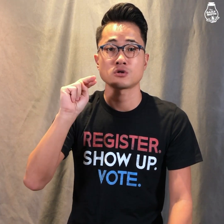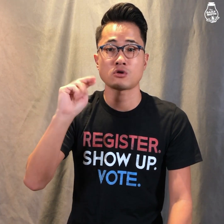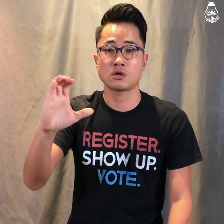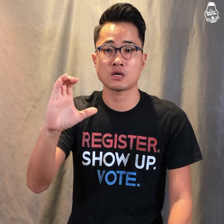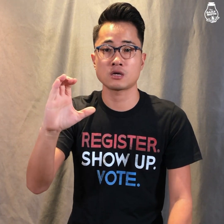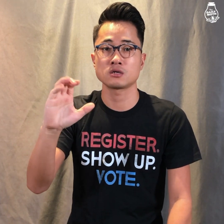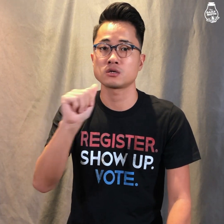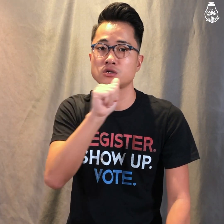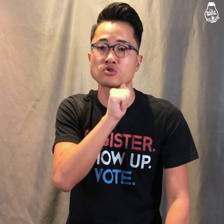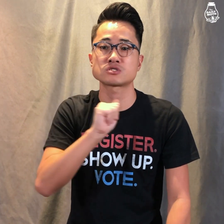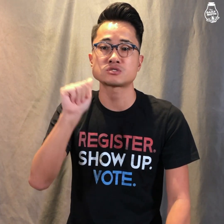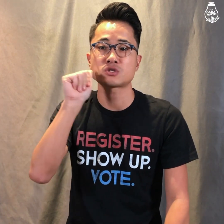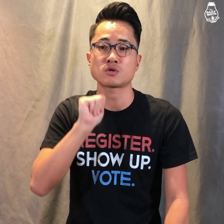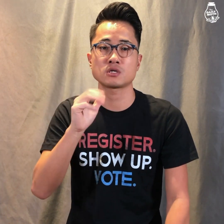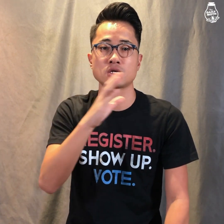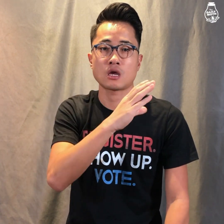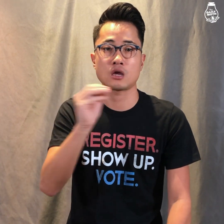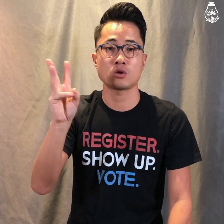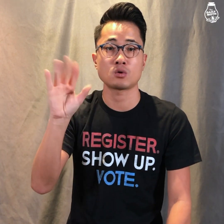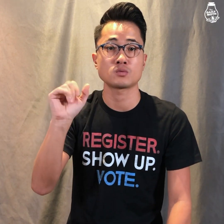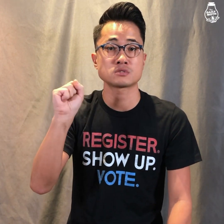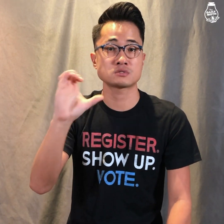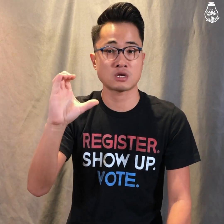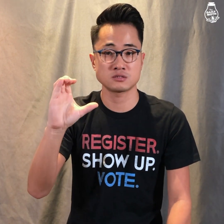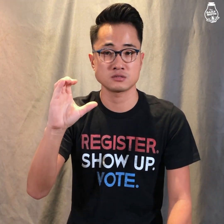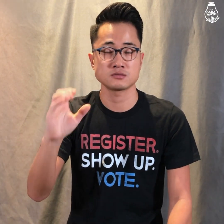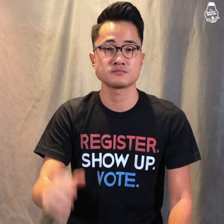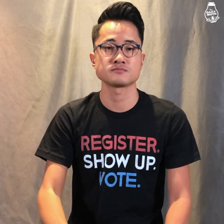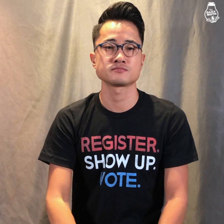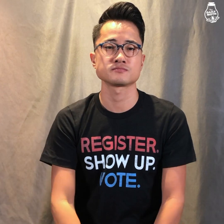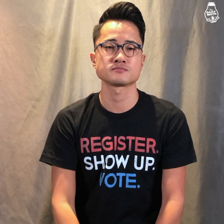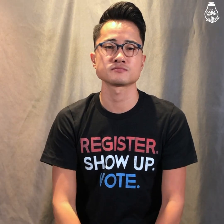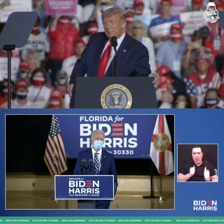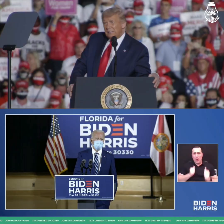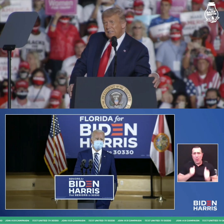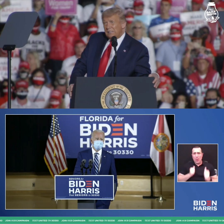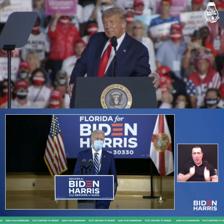North Carolina, Arizona, and Wisconsin.